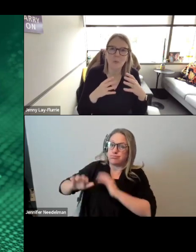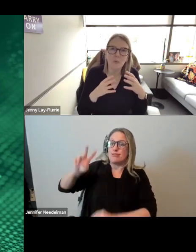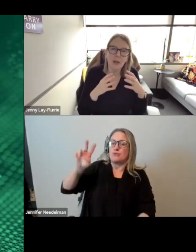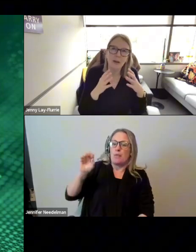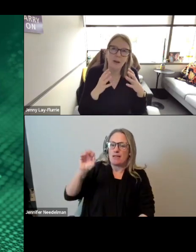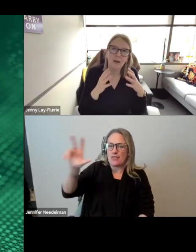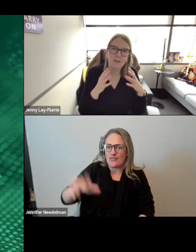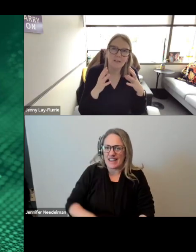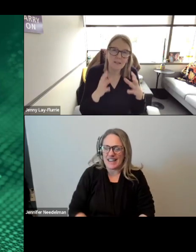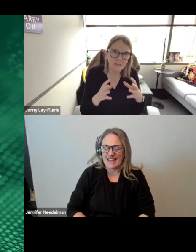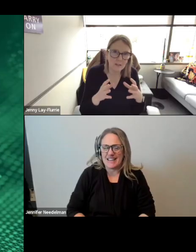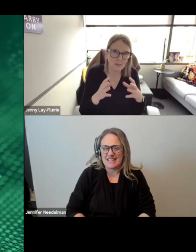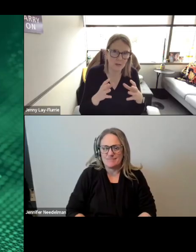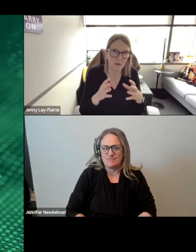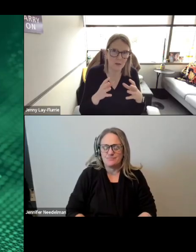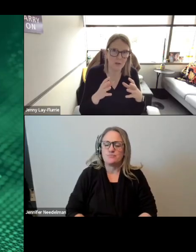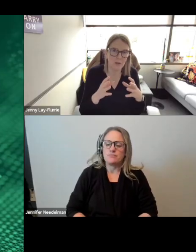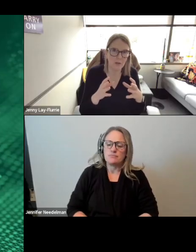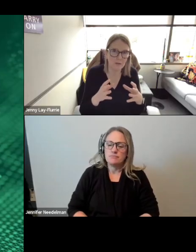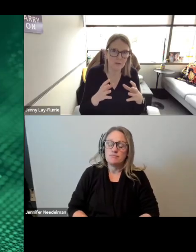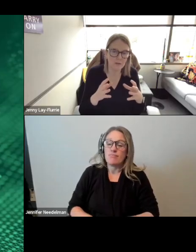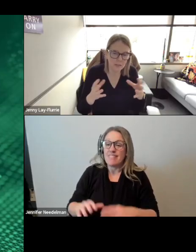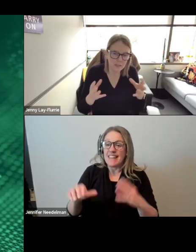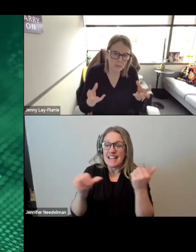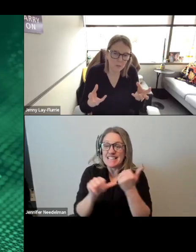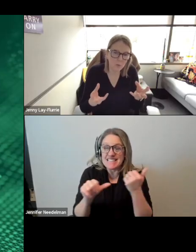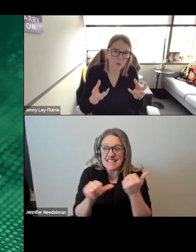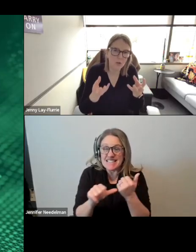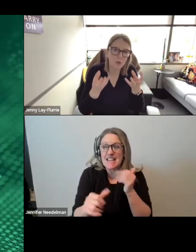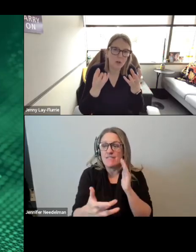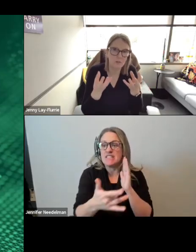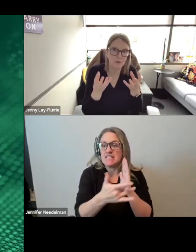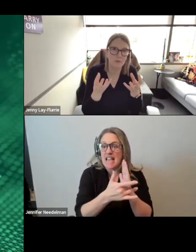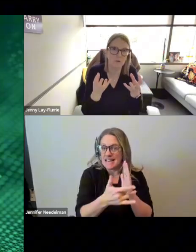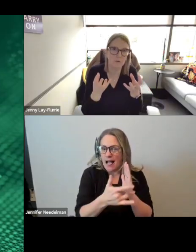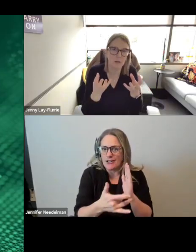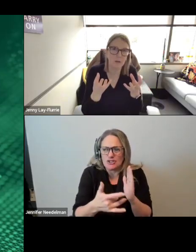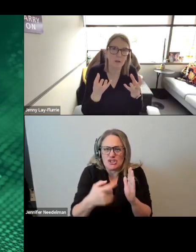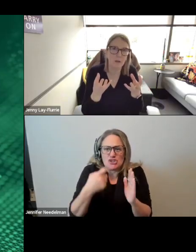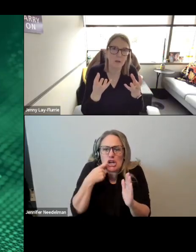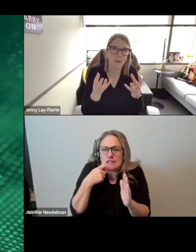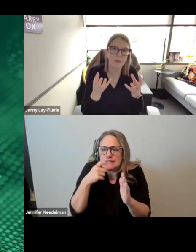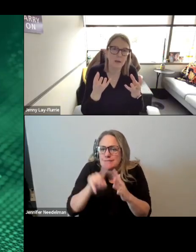and this was when assistive technology and accessibility was just evolving.